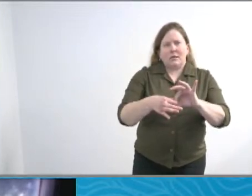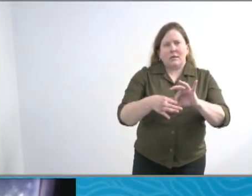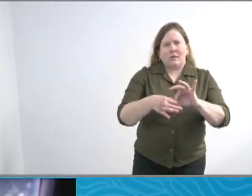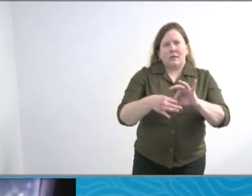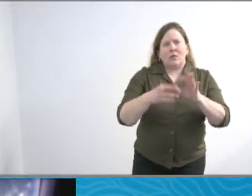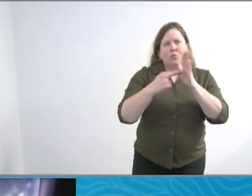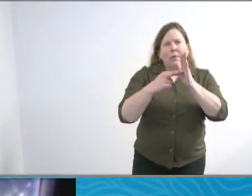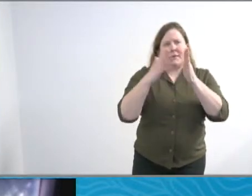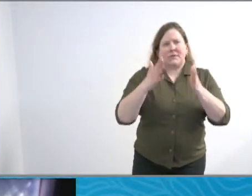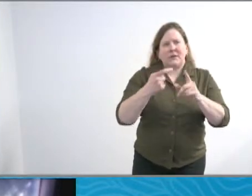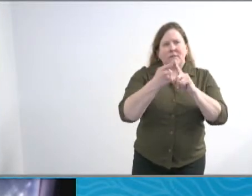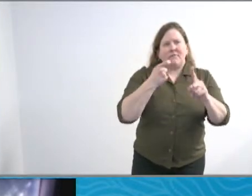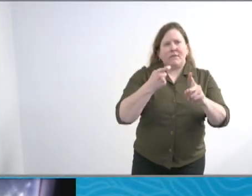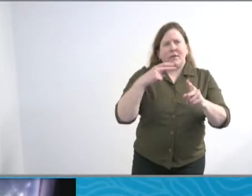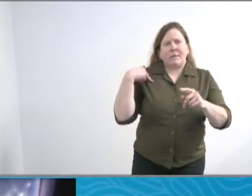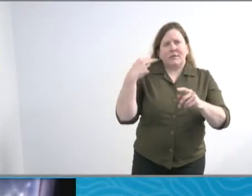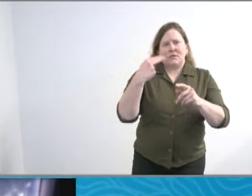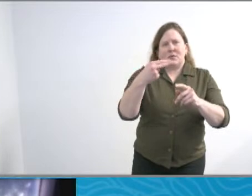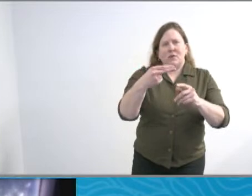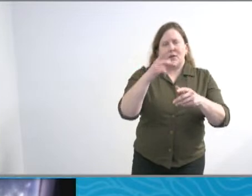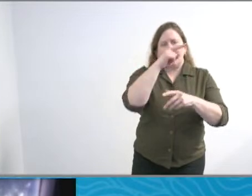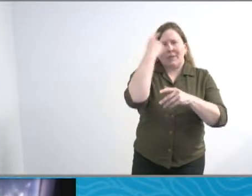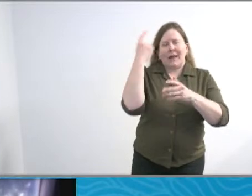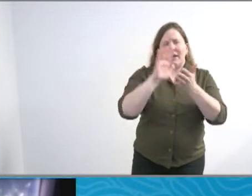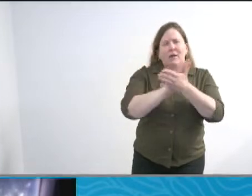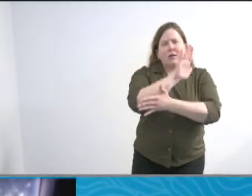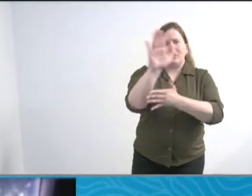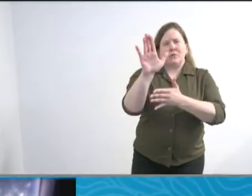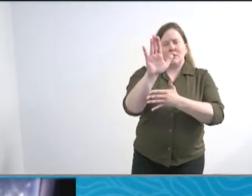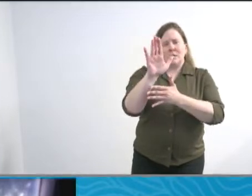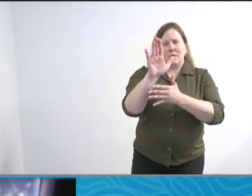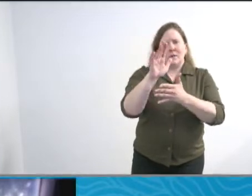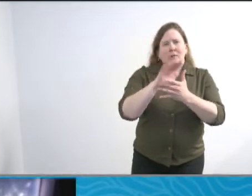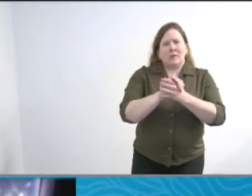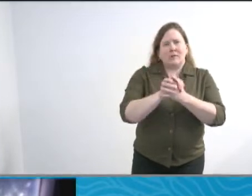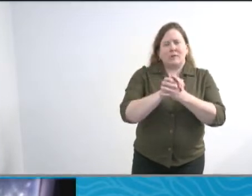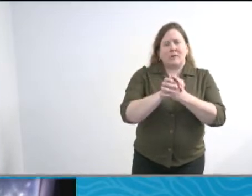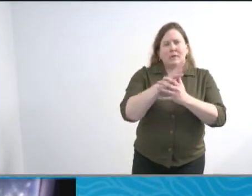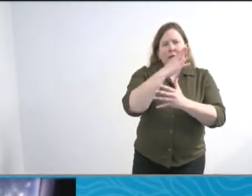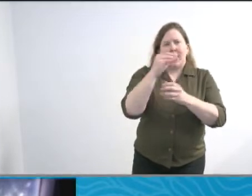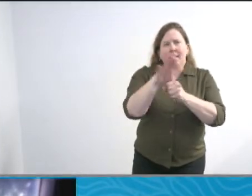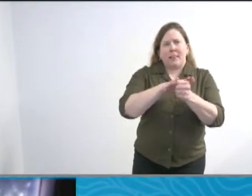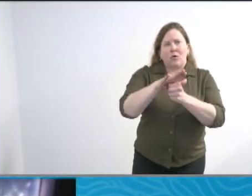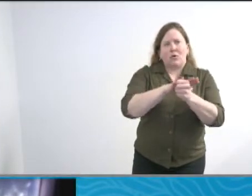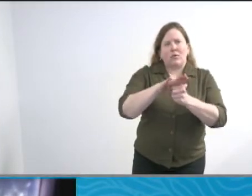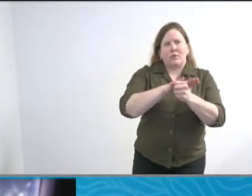from some of our historically black college universities or HBCUs, as well as some of our local colleges,